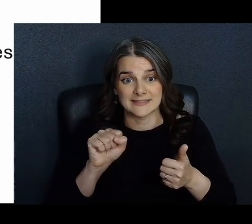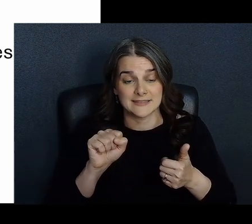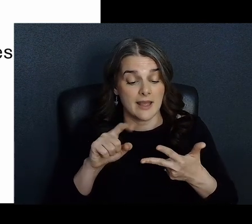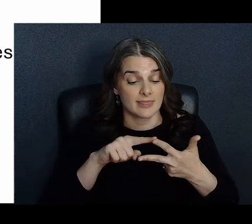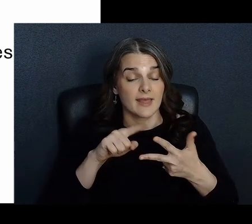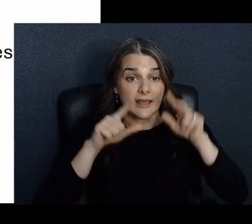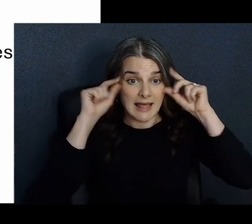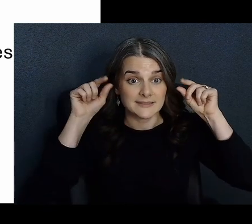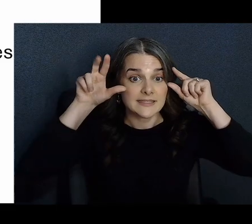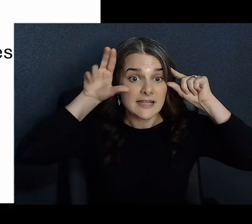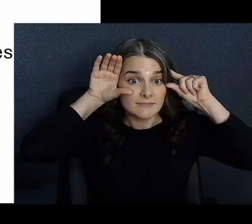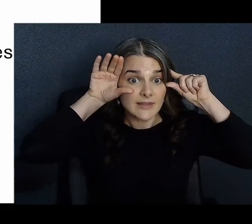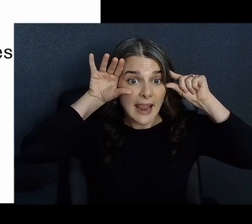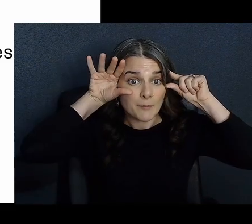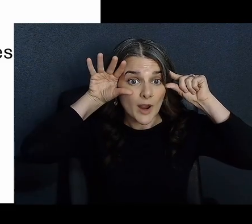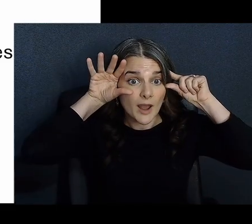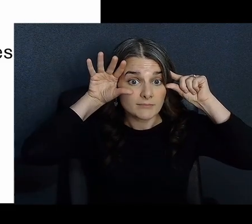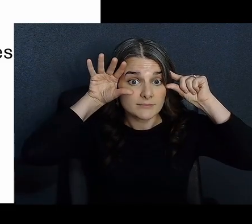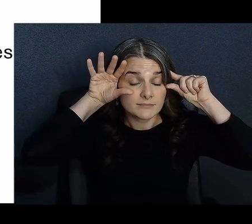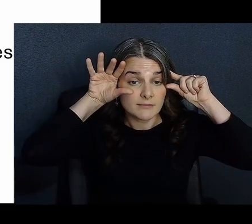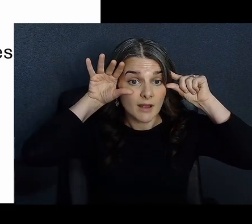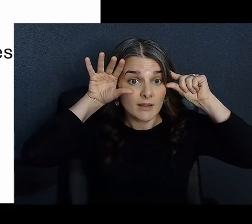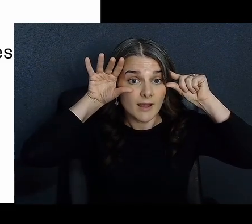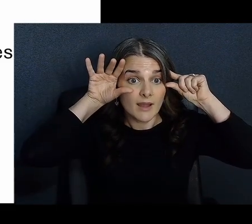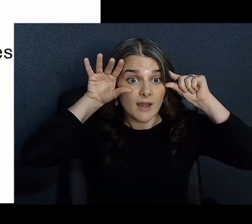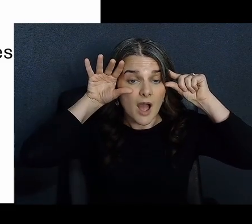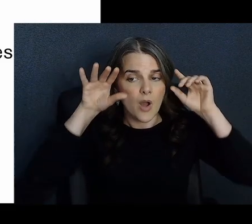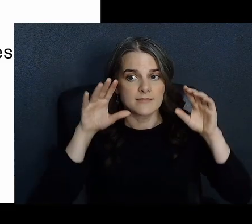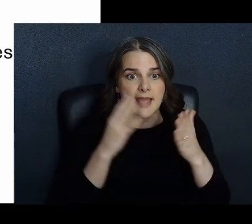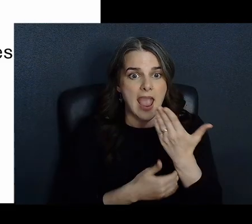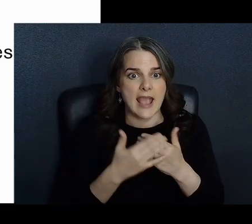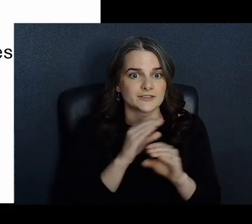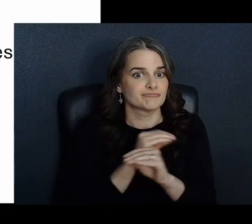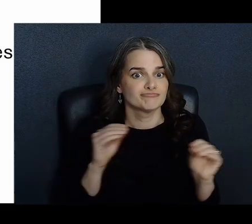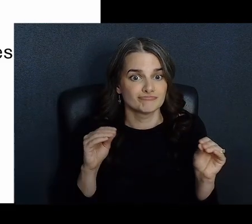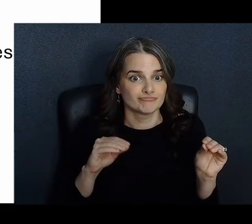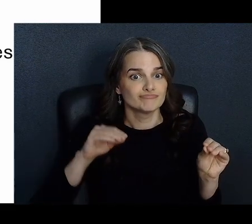So it makes it hands free. Will allow the Be My Eyes volunteer